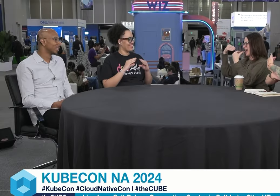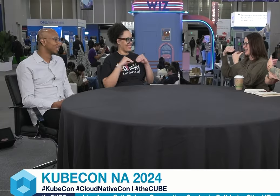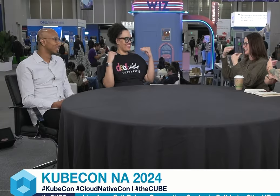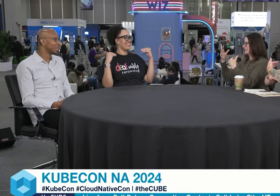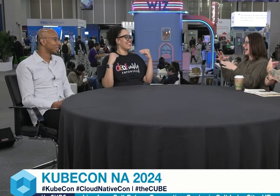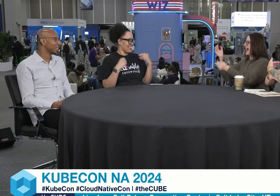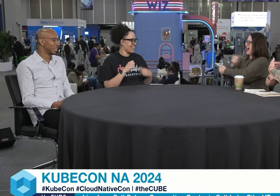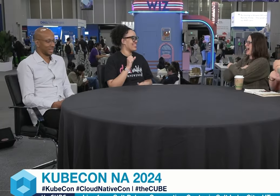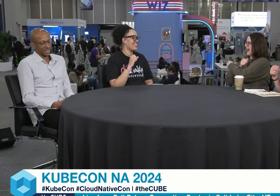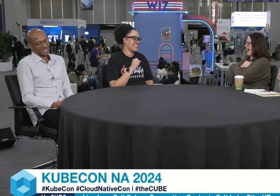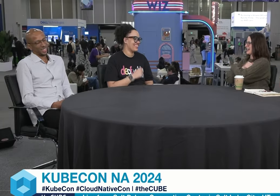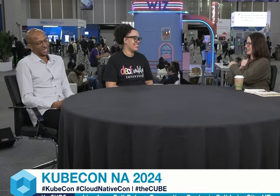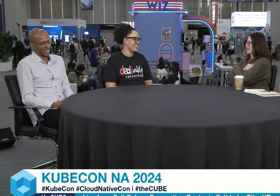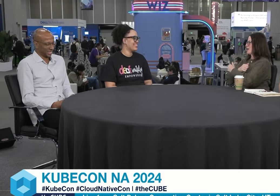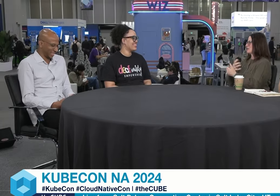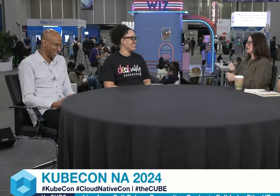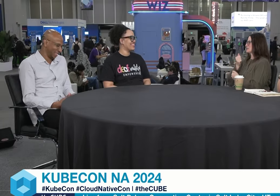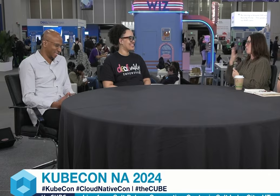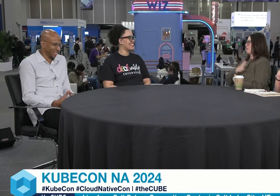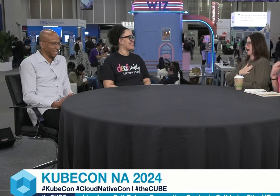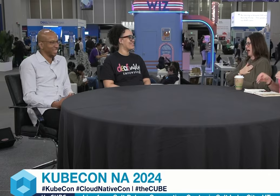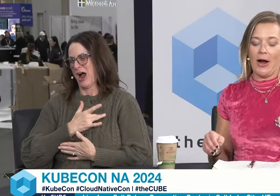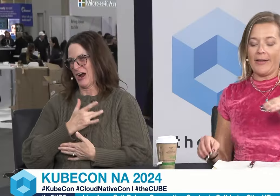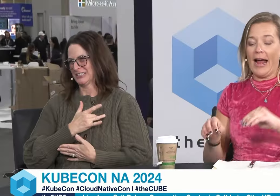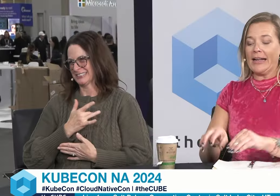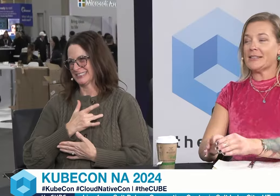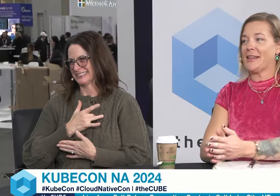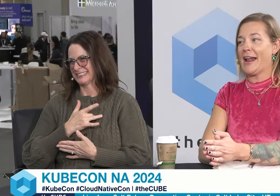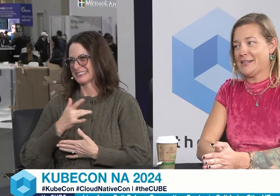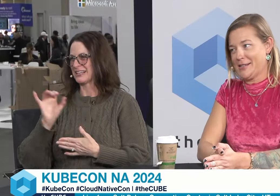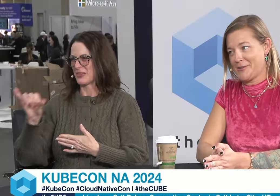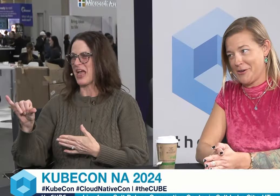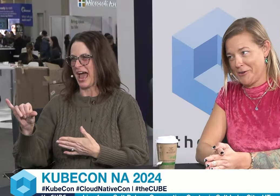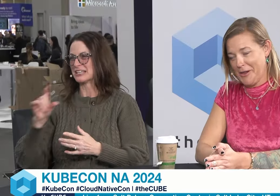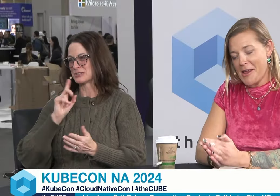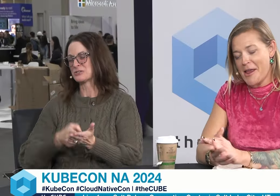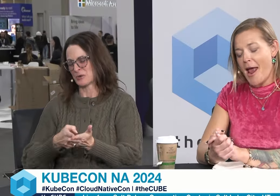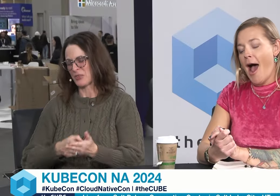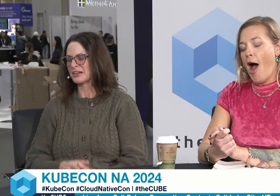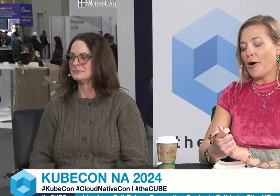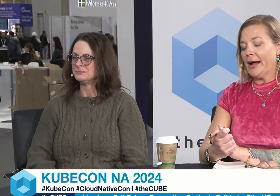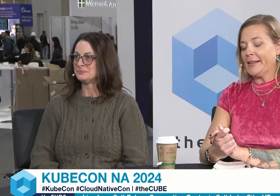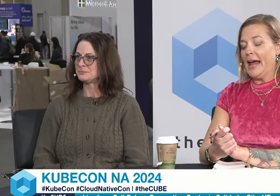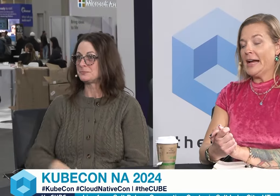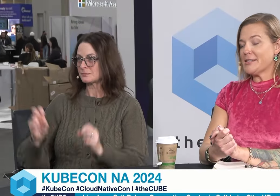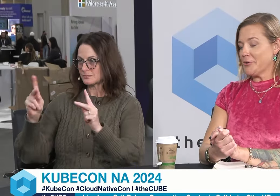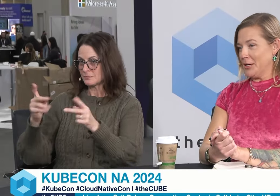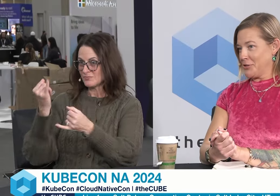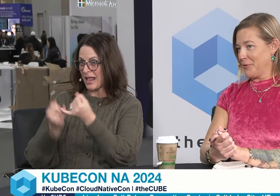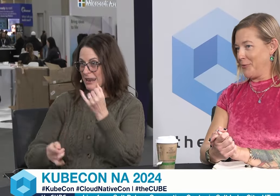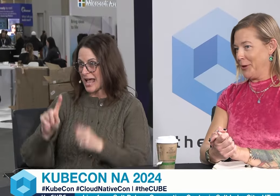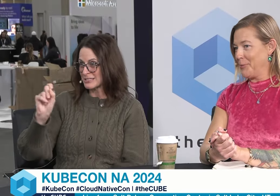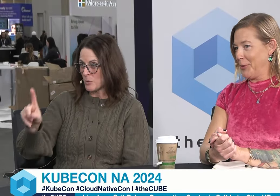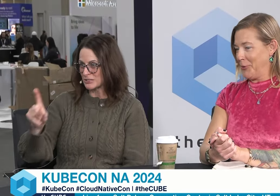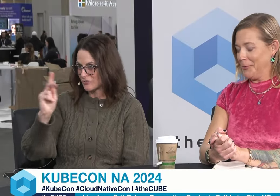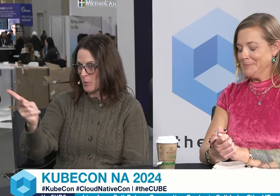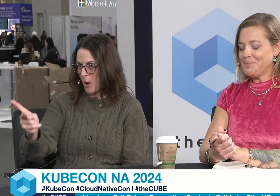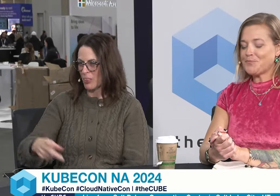and your big hug just warmed my heart. So that is the truth. Okay, last question for you both.